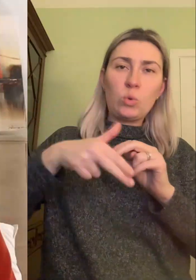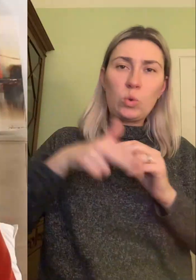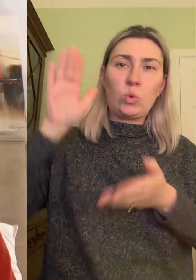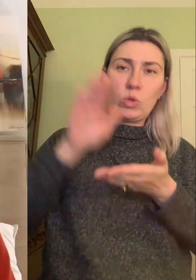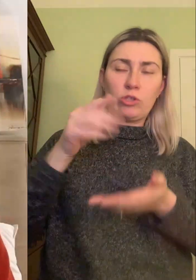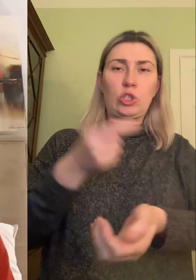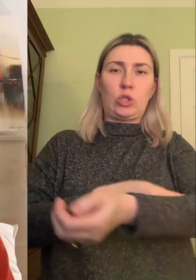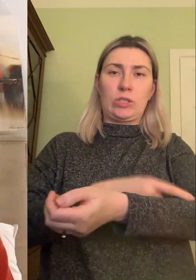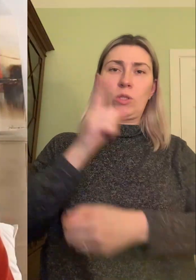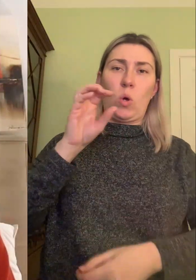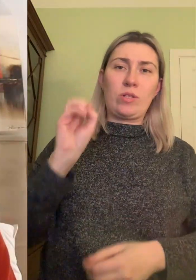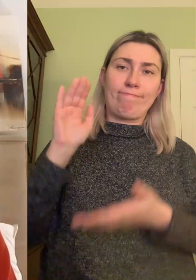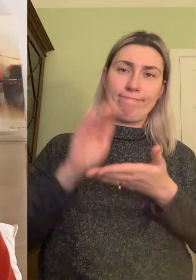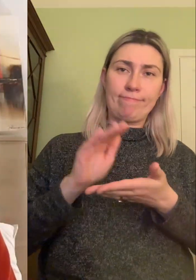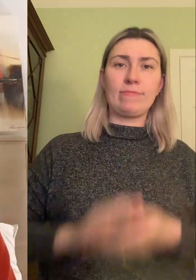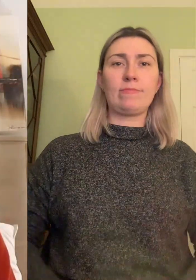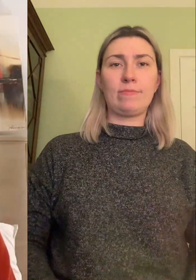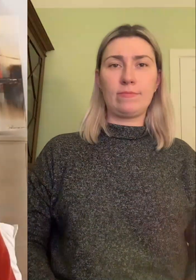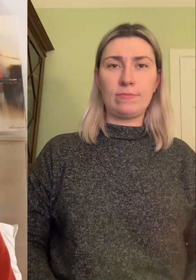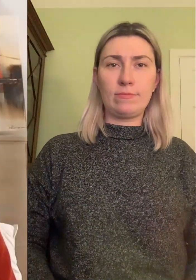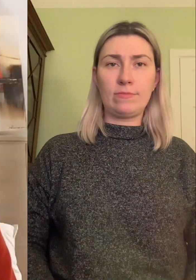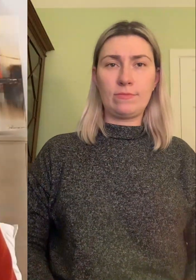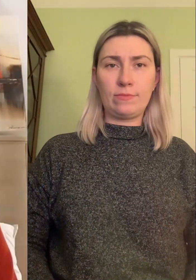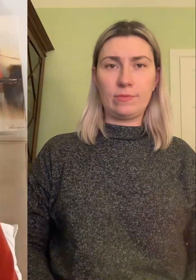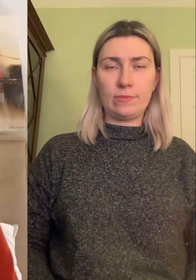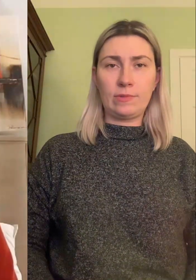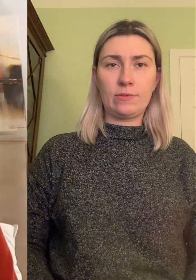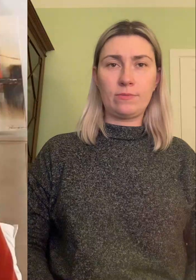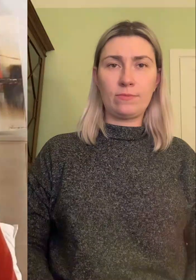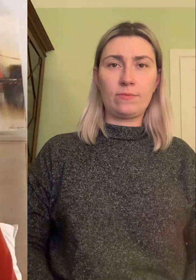I met with my doctor today. They approved me to get a reduced dose of the main drug.